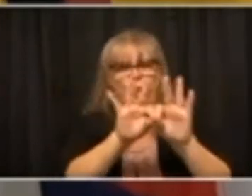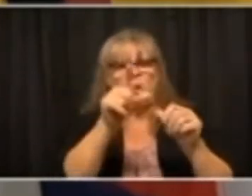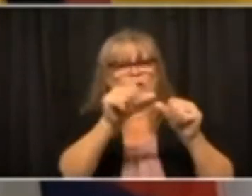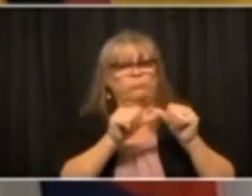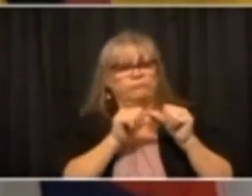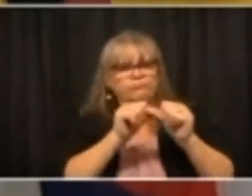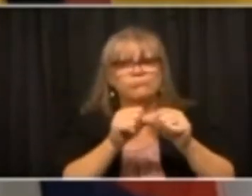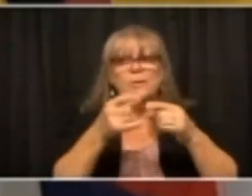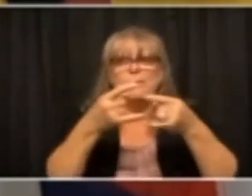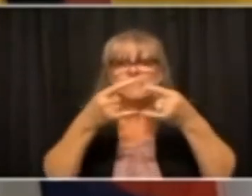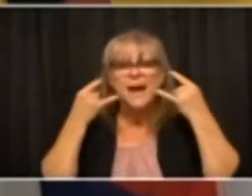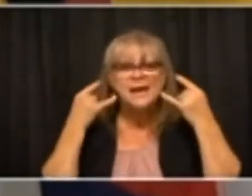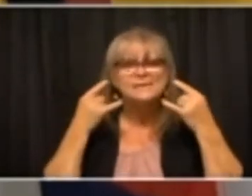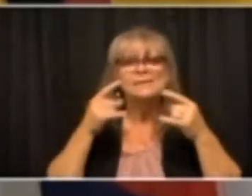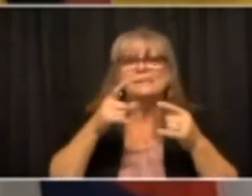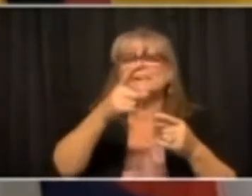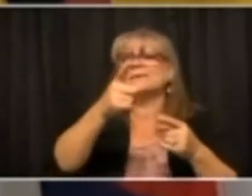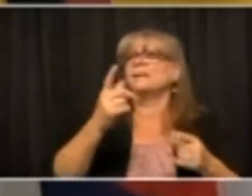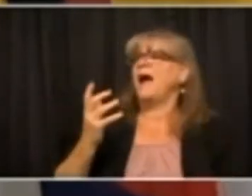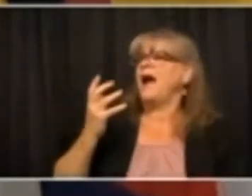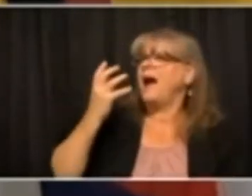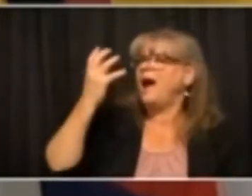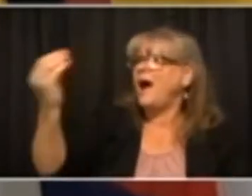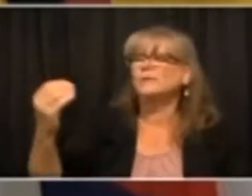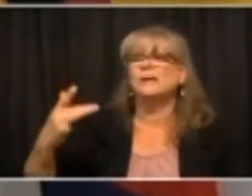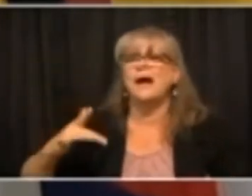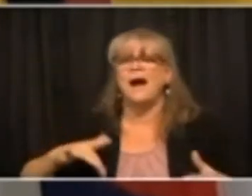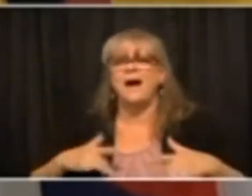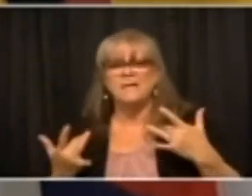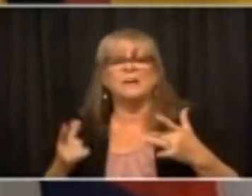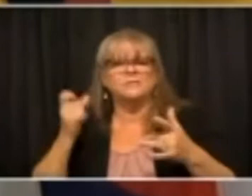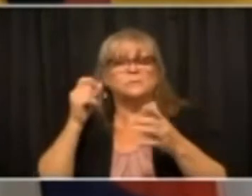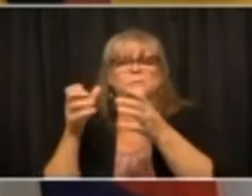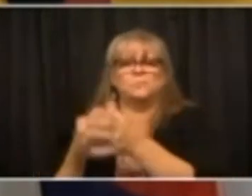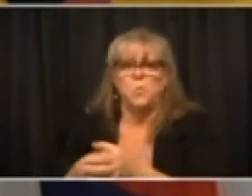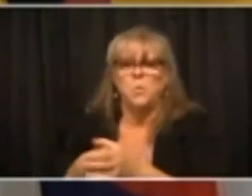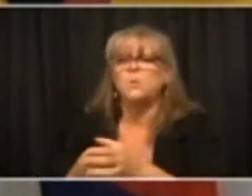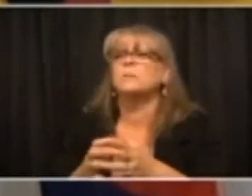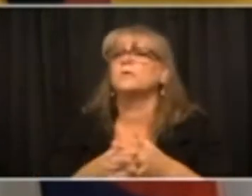break-in access on highway 70 and of course the poor air quality